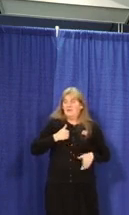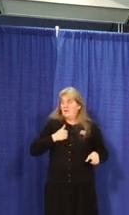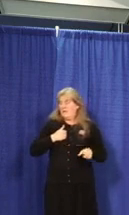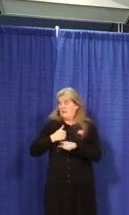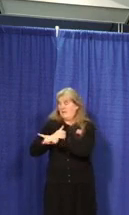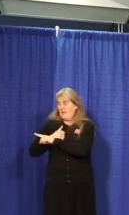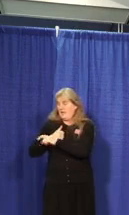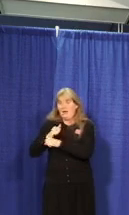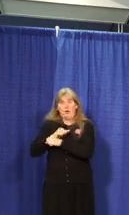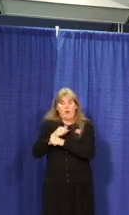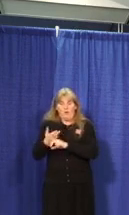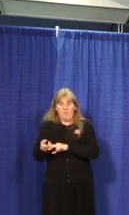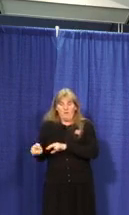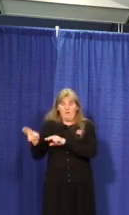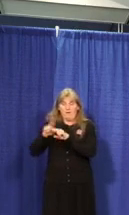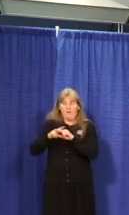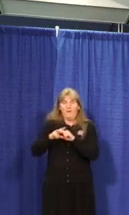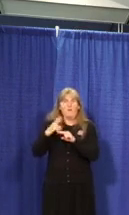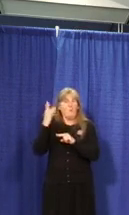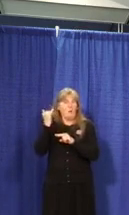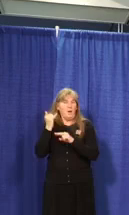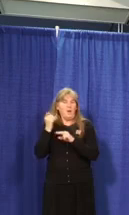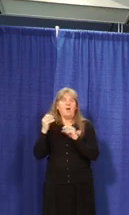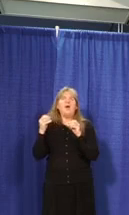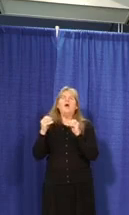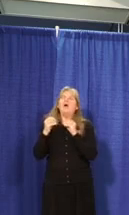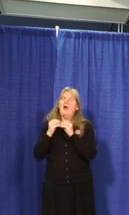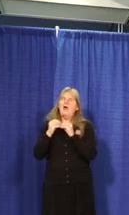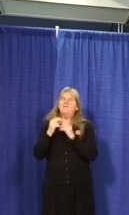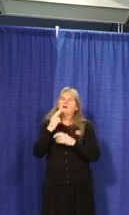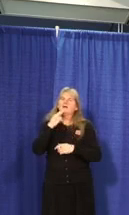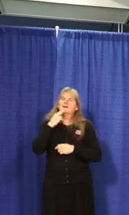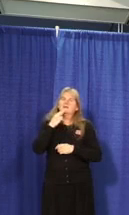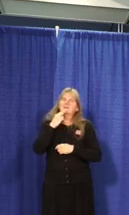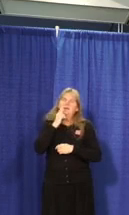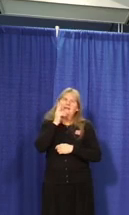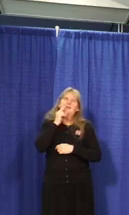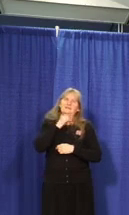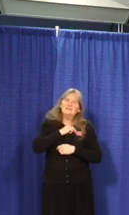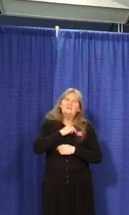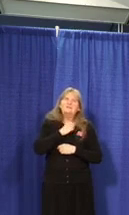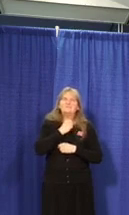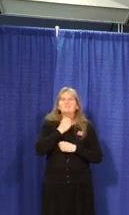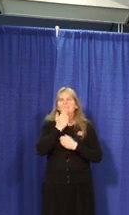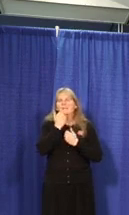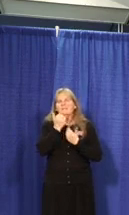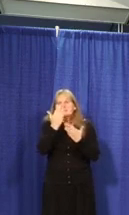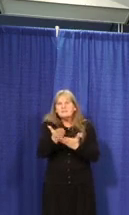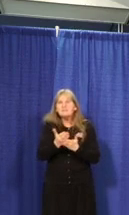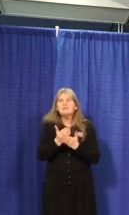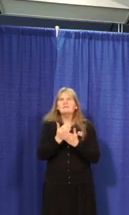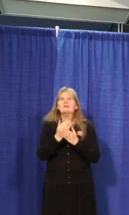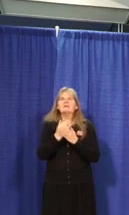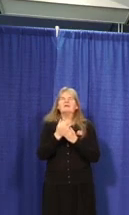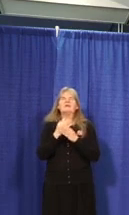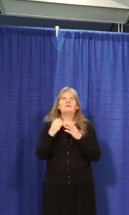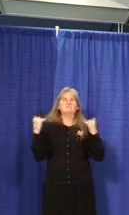increased social gatherings over the Thanksgiving weekend in private homes. So please find an alternative to